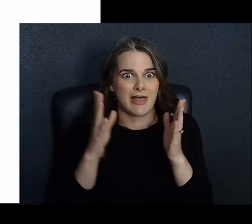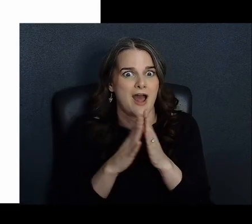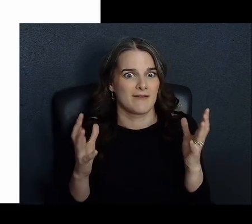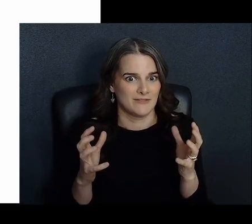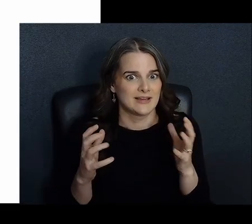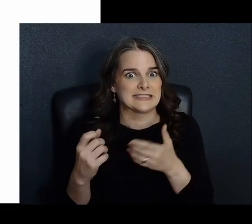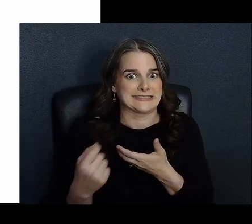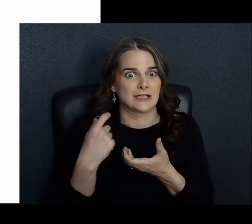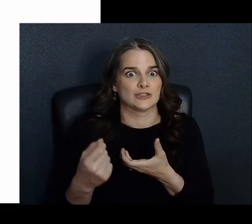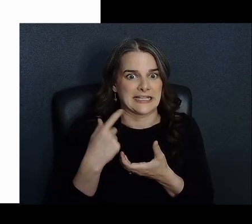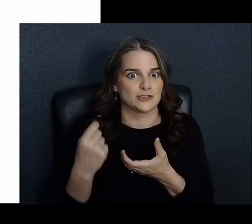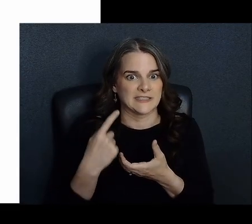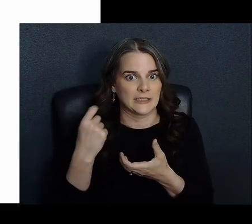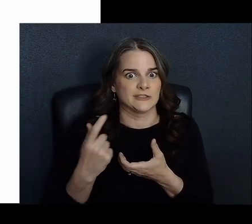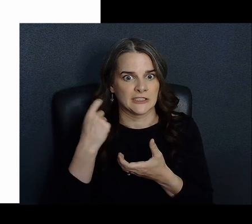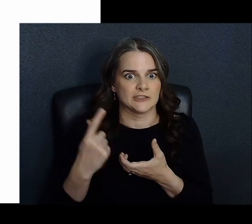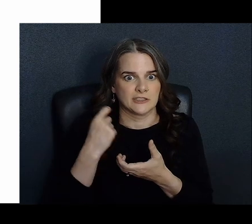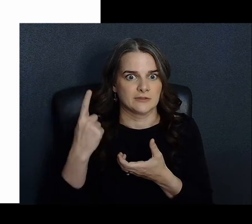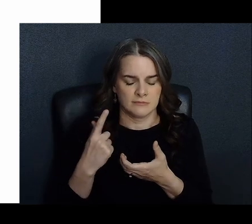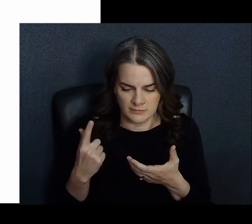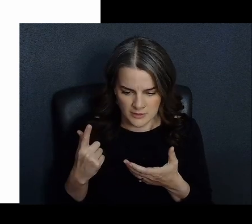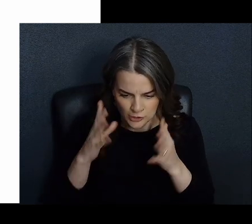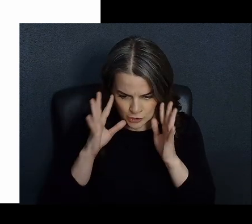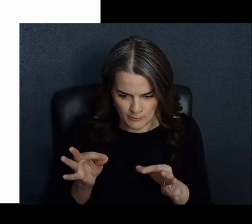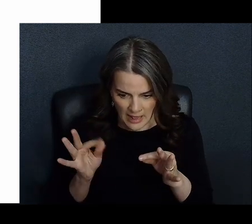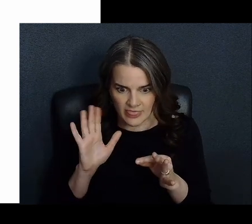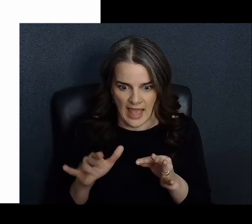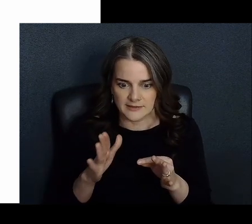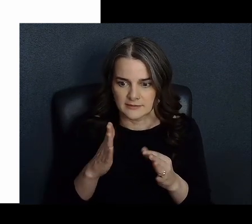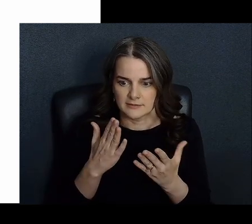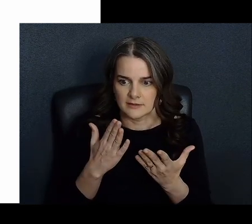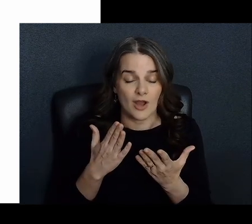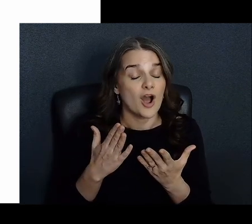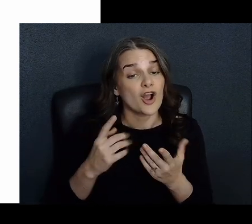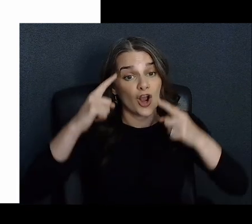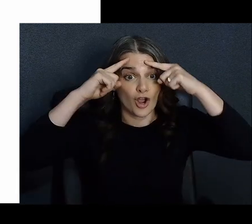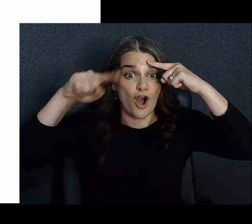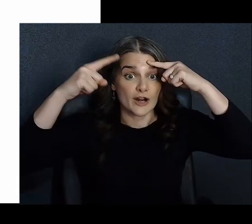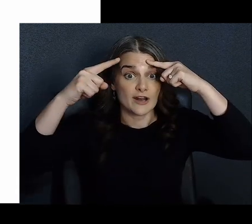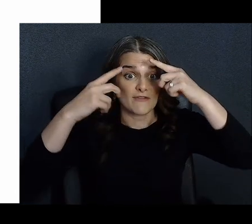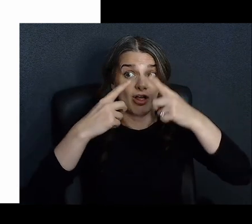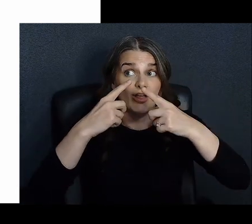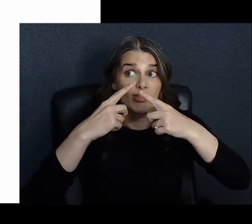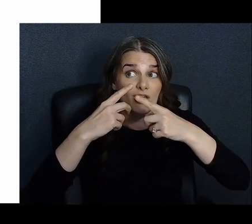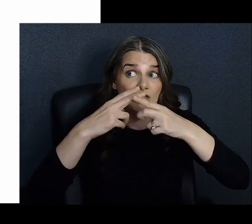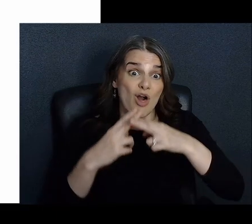So it's a matter of determining, OK, what is that? I call it the cognitive load. What does that vibration mean?